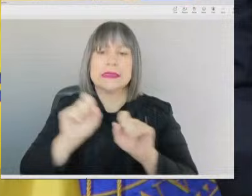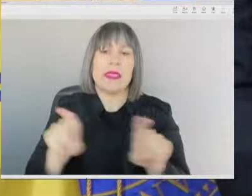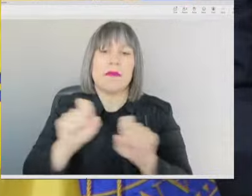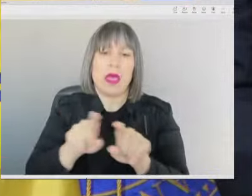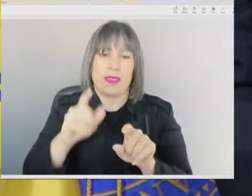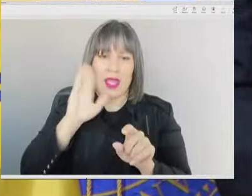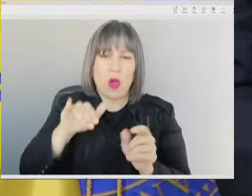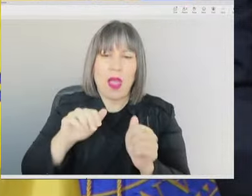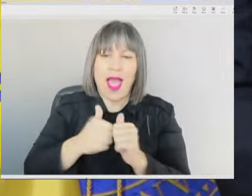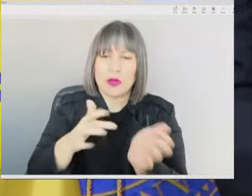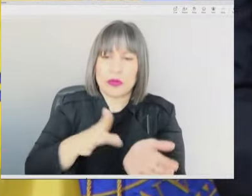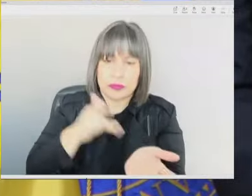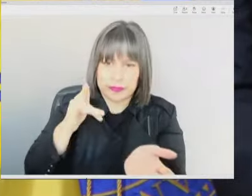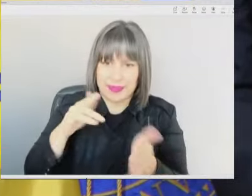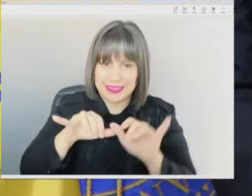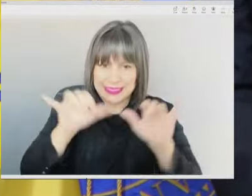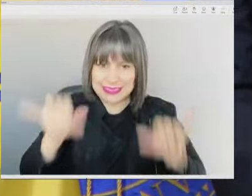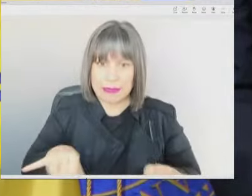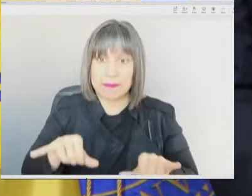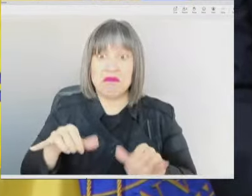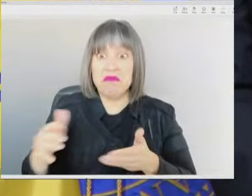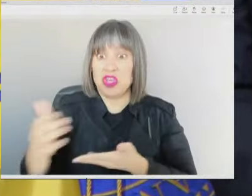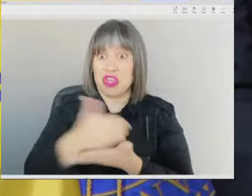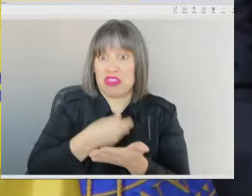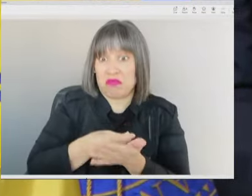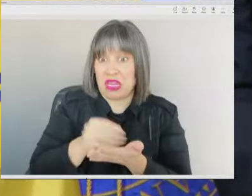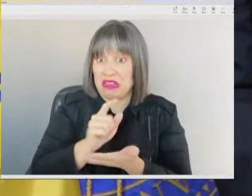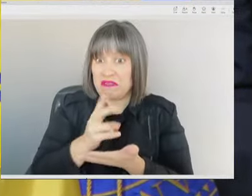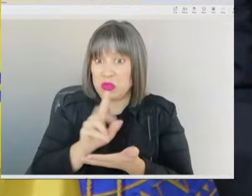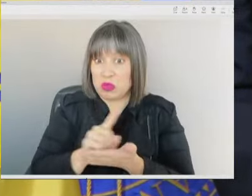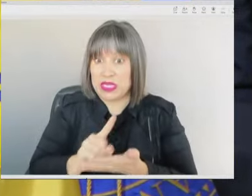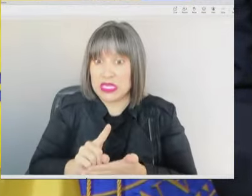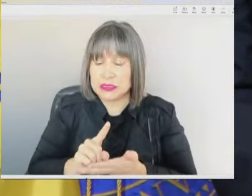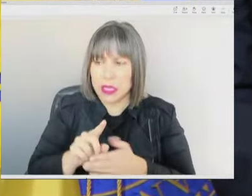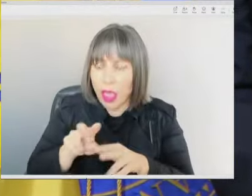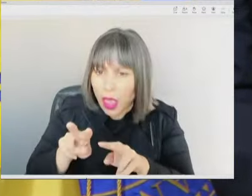couple of weeks. By the time we find out that they billed us $5 million, the money's gone.